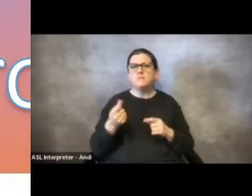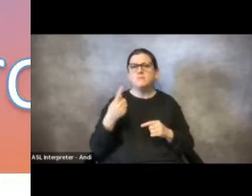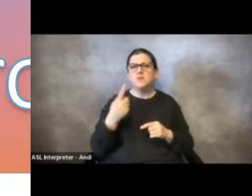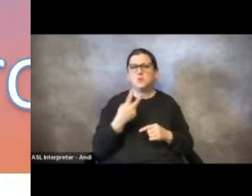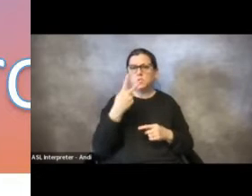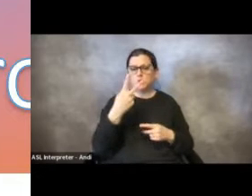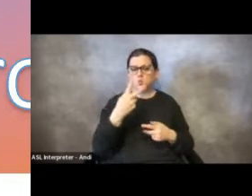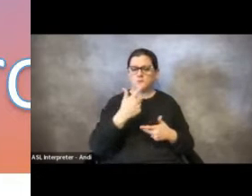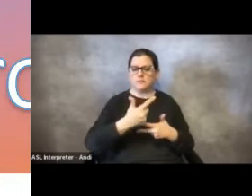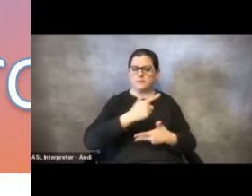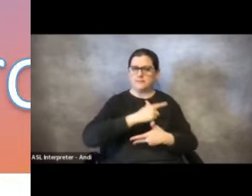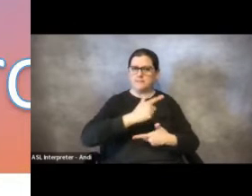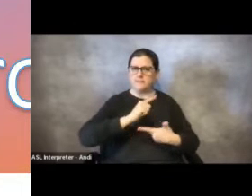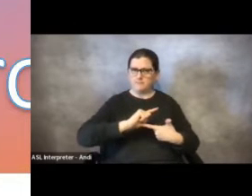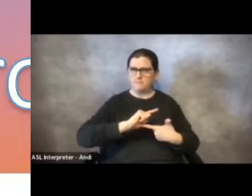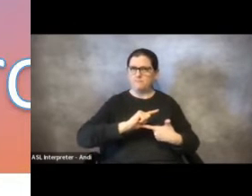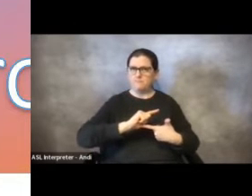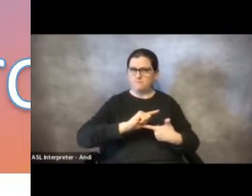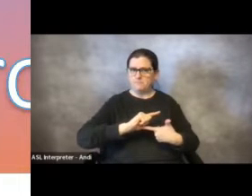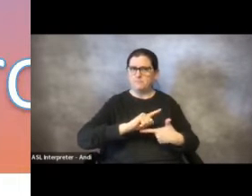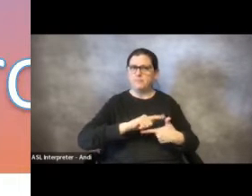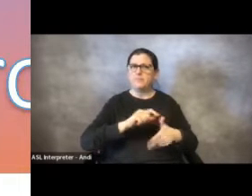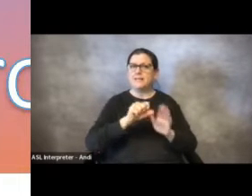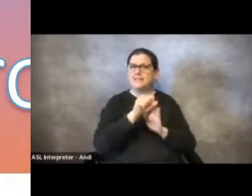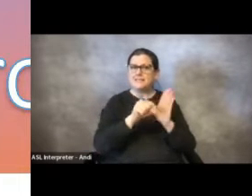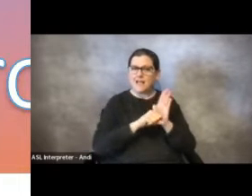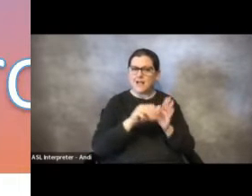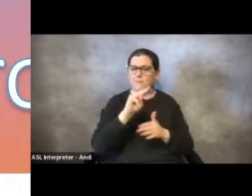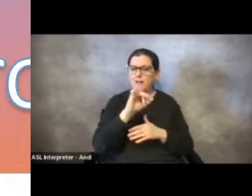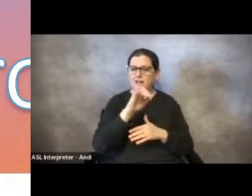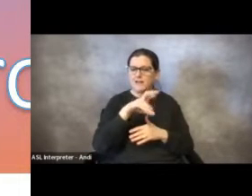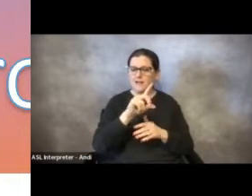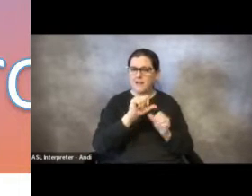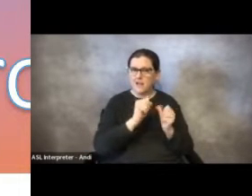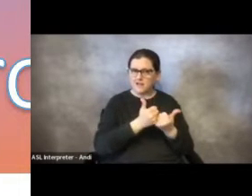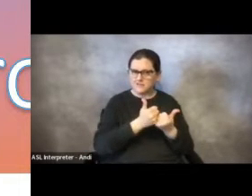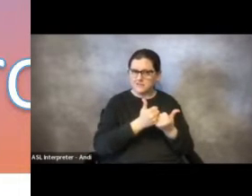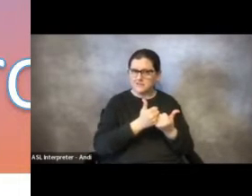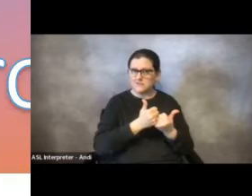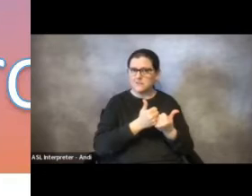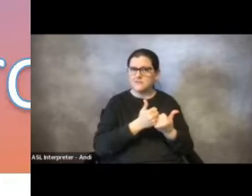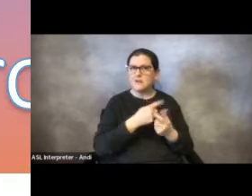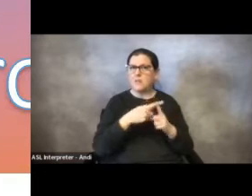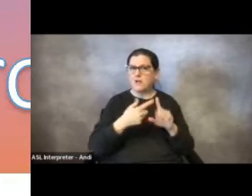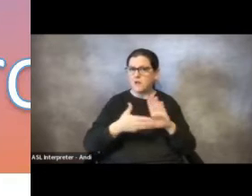step process there. You have the state Medicaid agency, then you have the the operating agency,